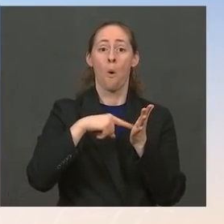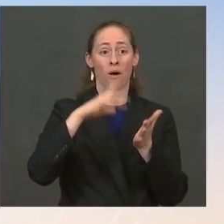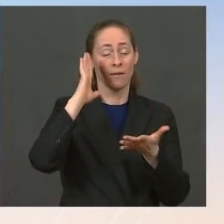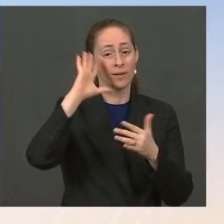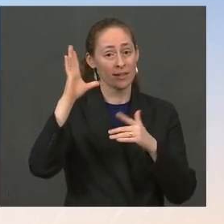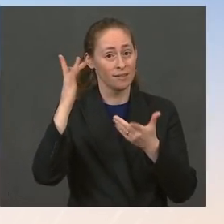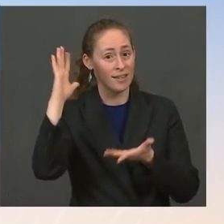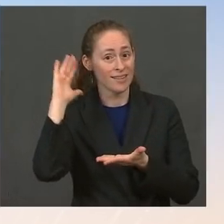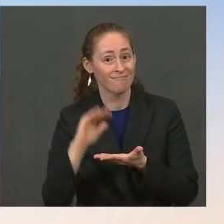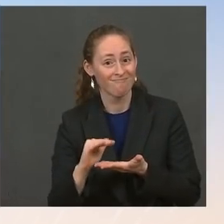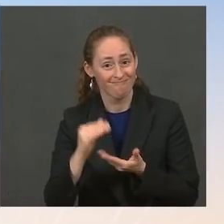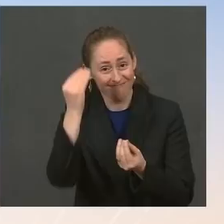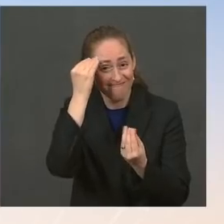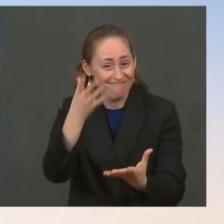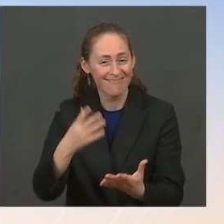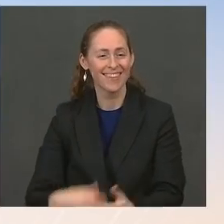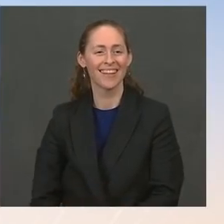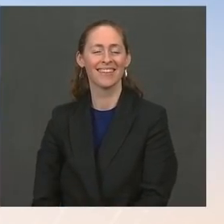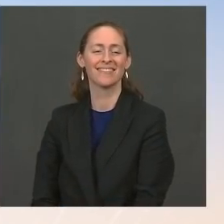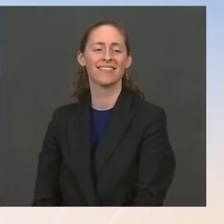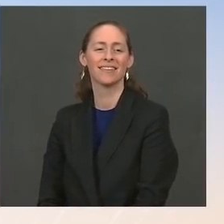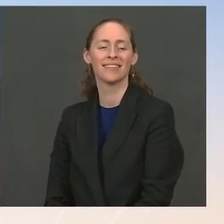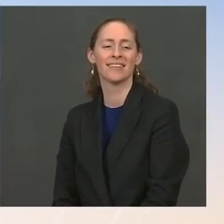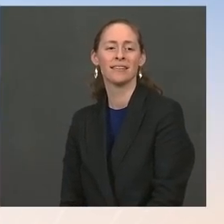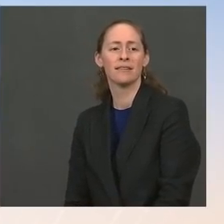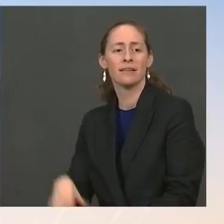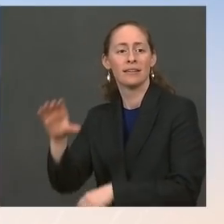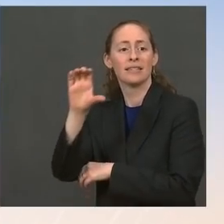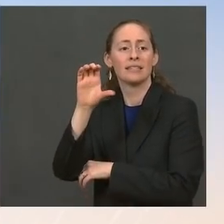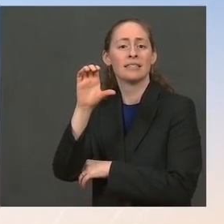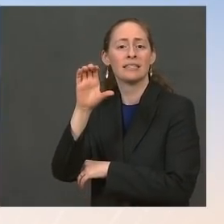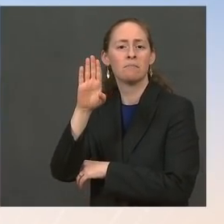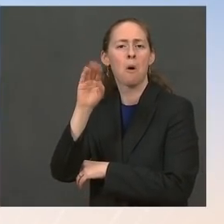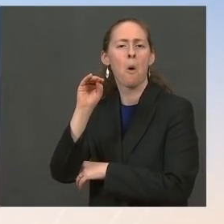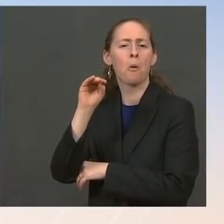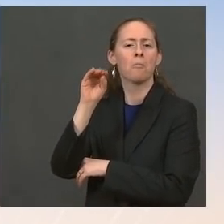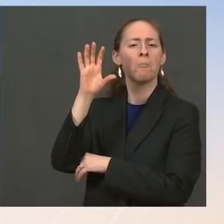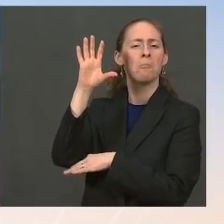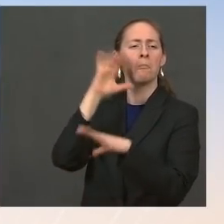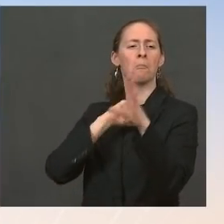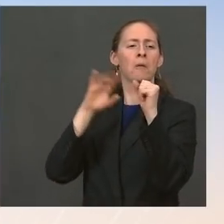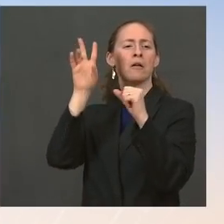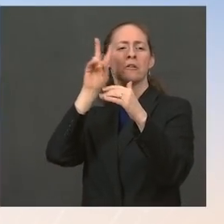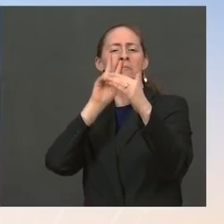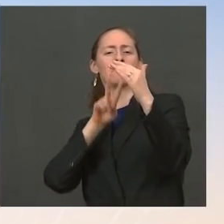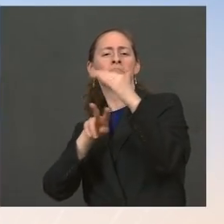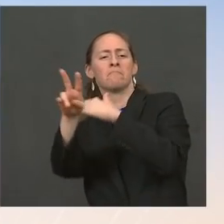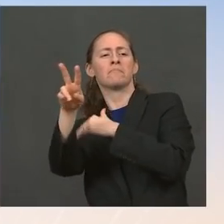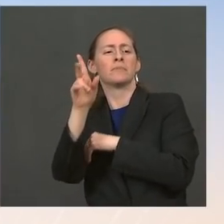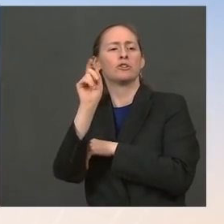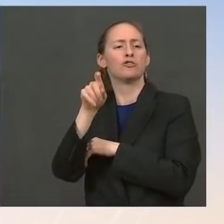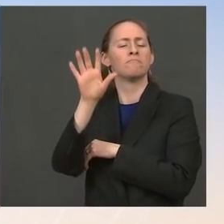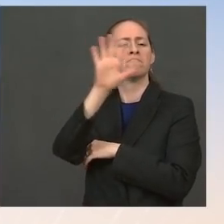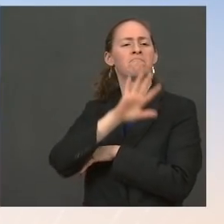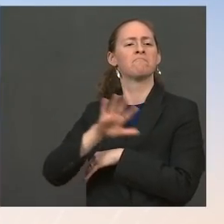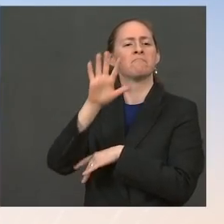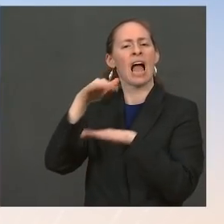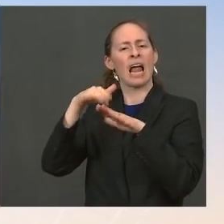The Press: The CBO's projection is that it's going to -- that there's going to be at least a $160 billion increase